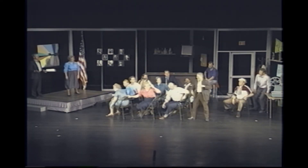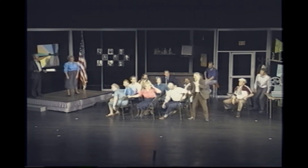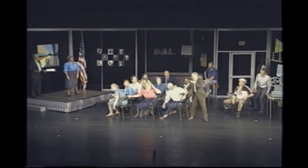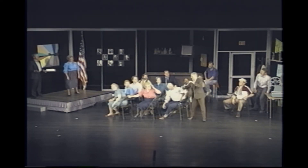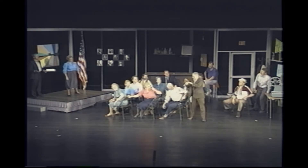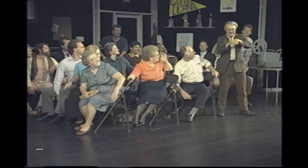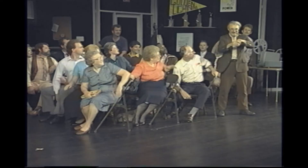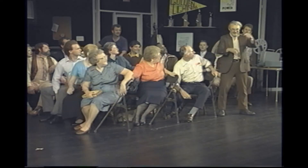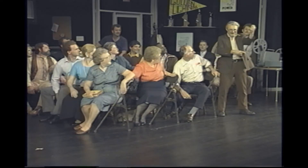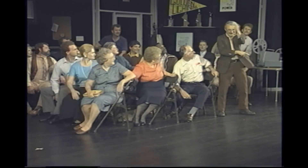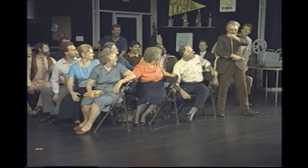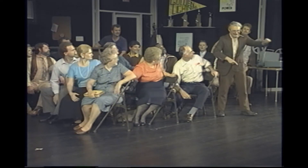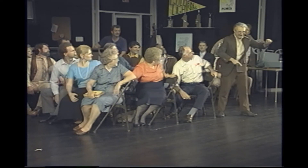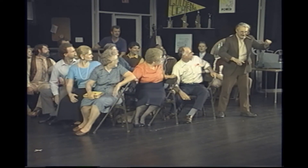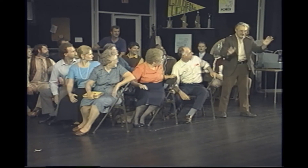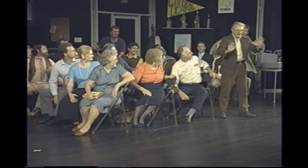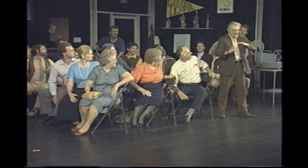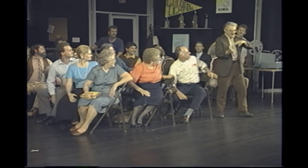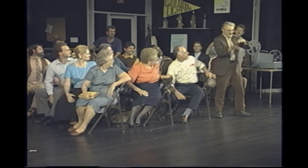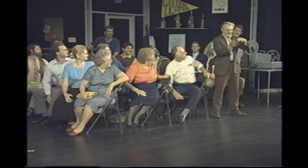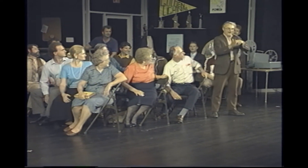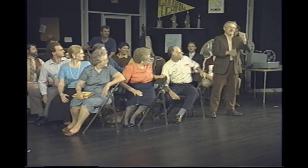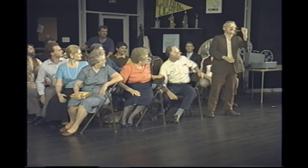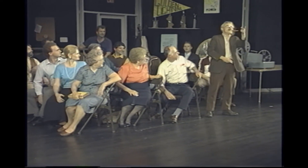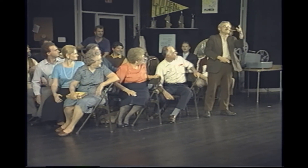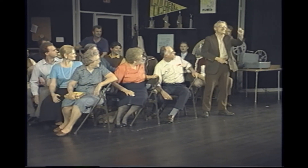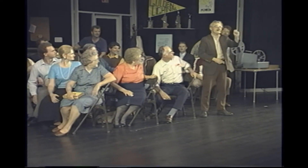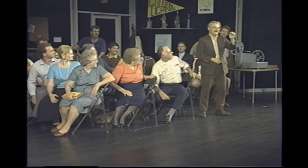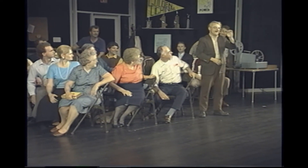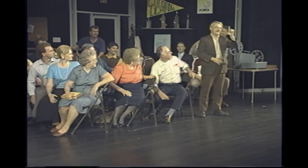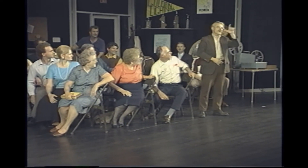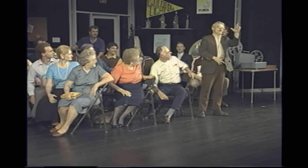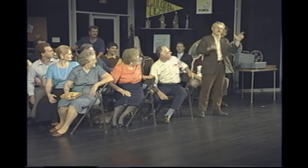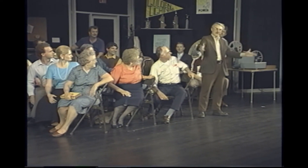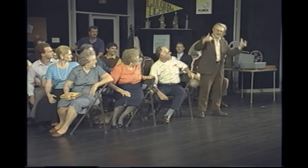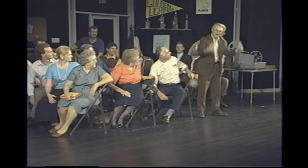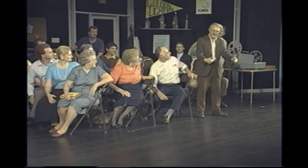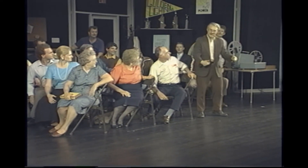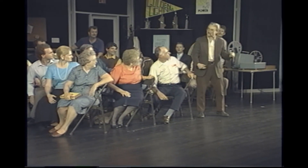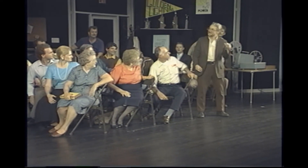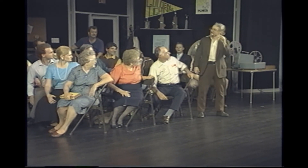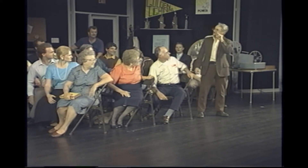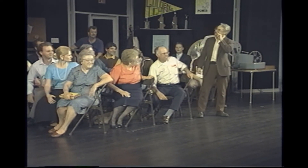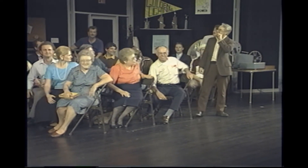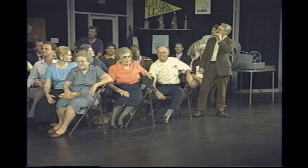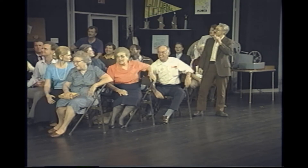Hey, listen, lady, listen. You're signing with all of the signed exact English, the endings.